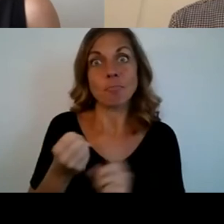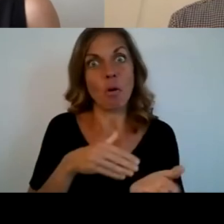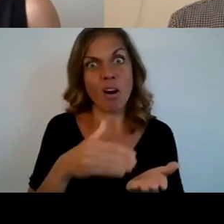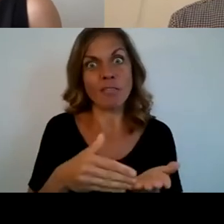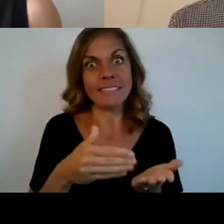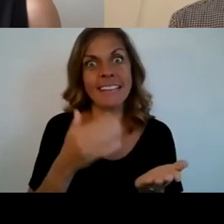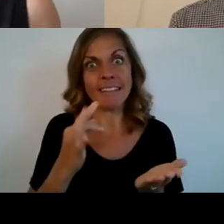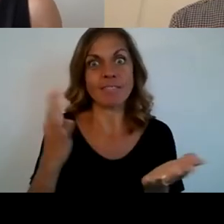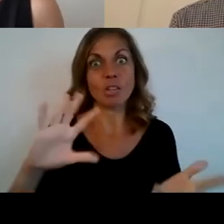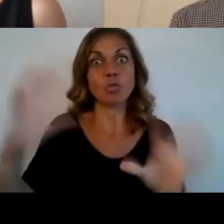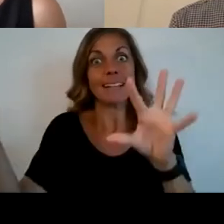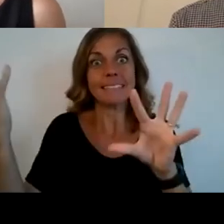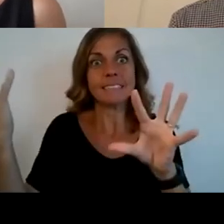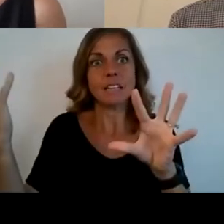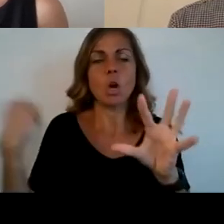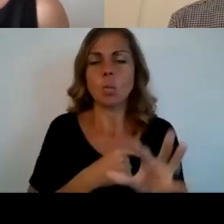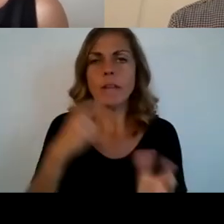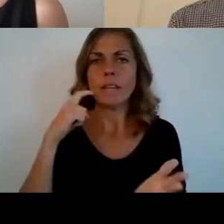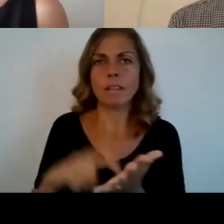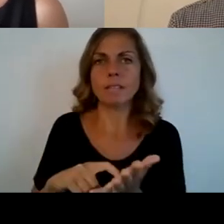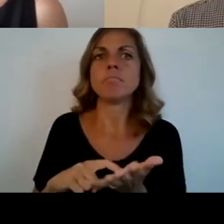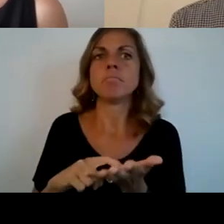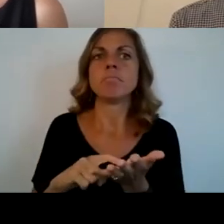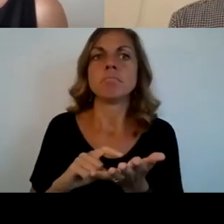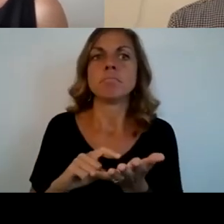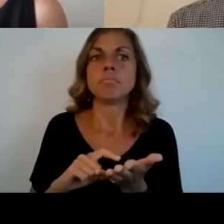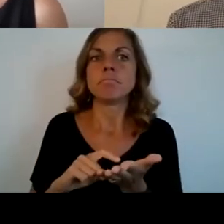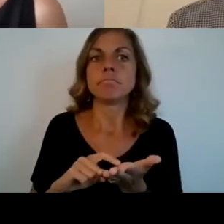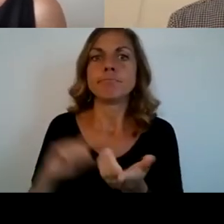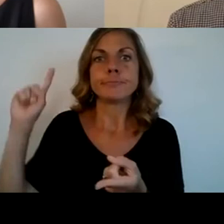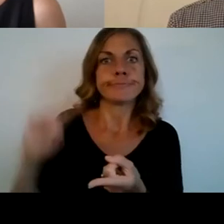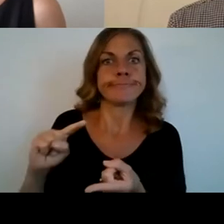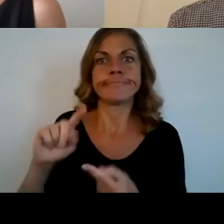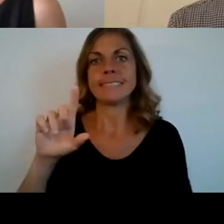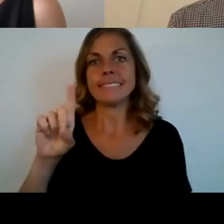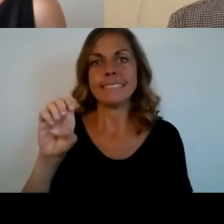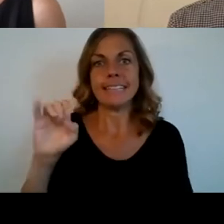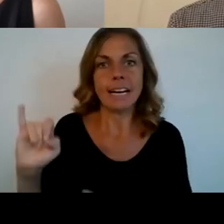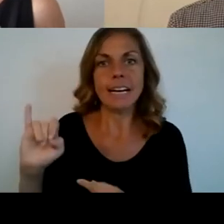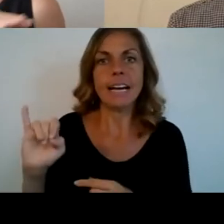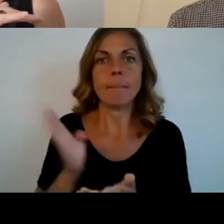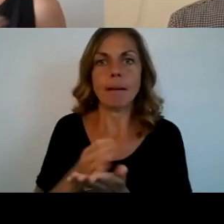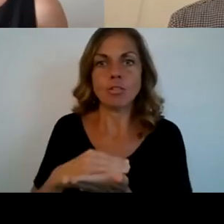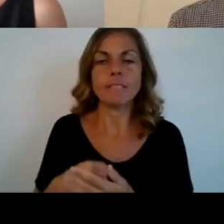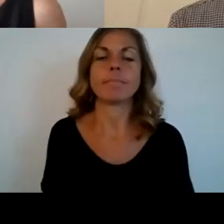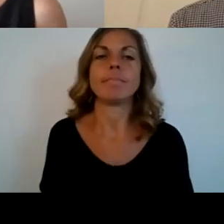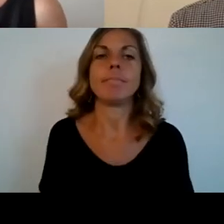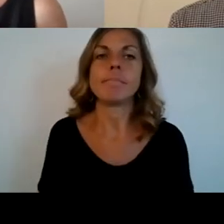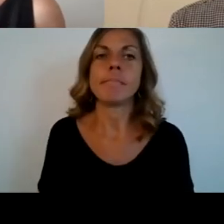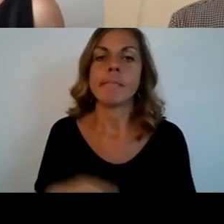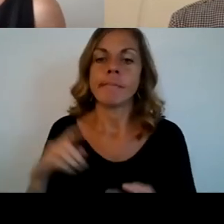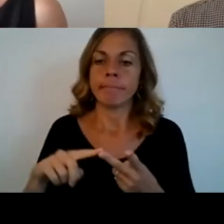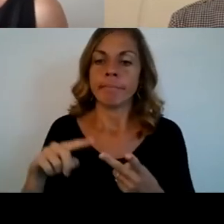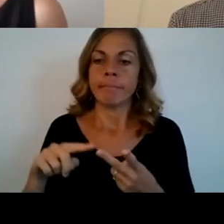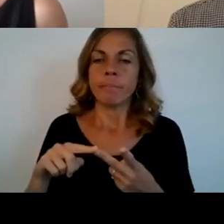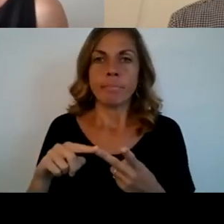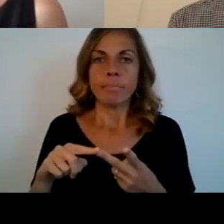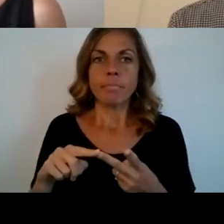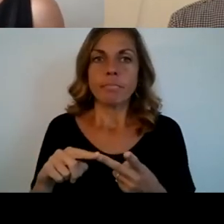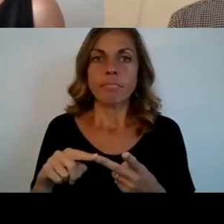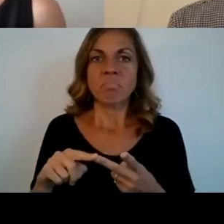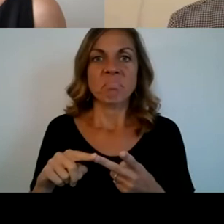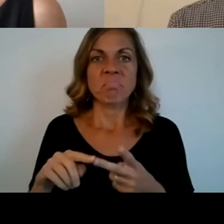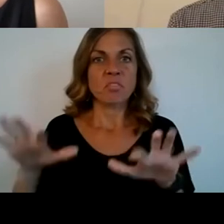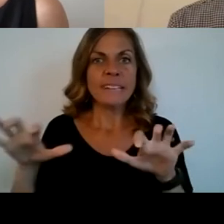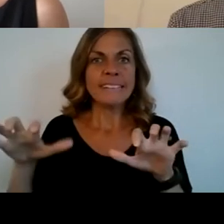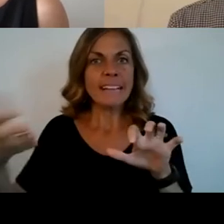crisis, we're seeing reductions in D&I budgets. We're seeing hiring no more hiring happening.